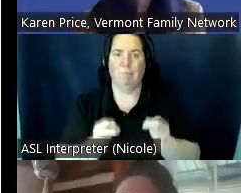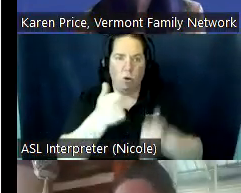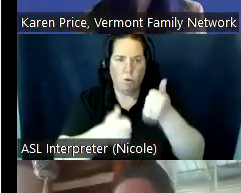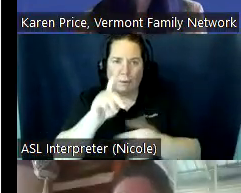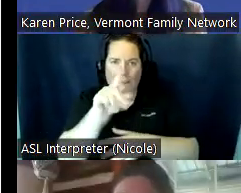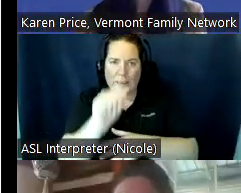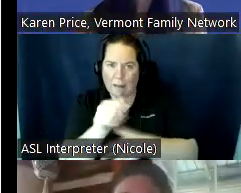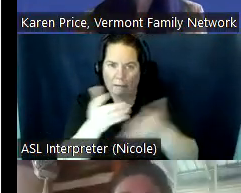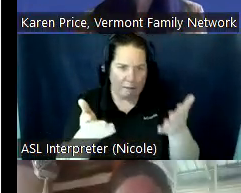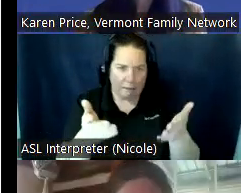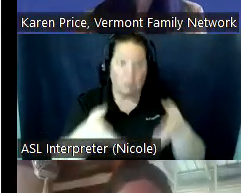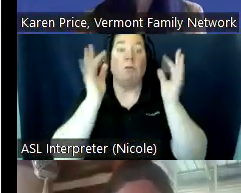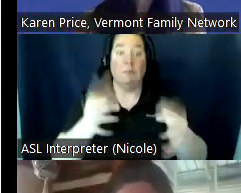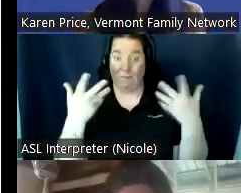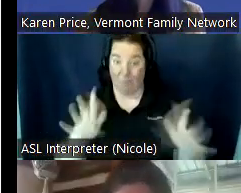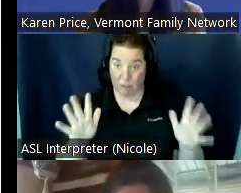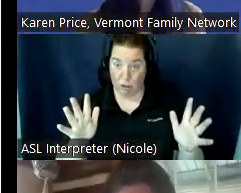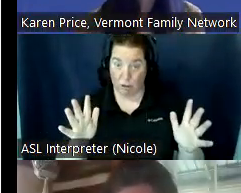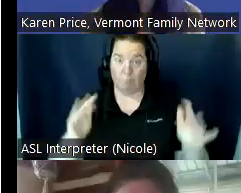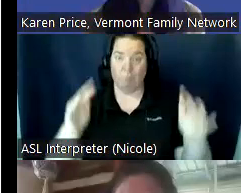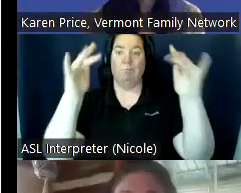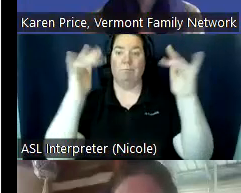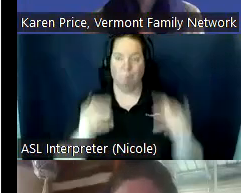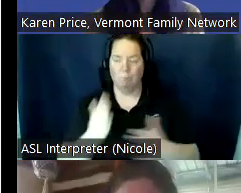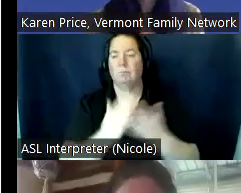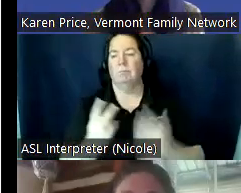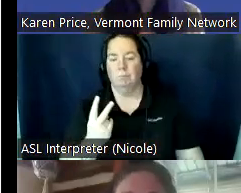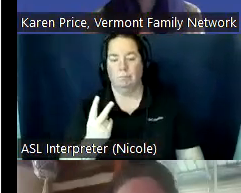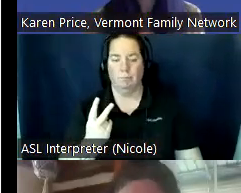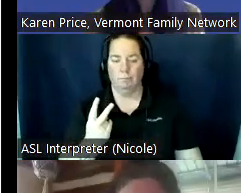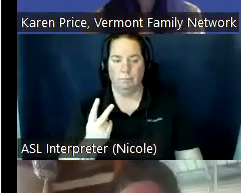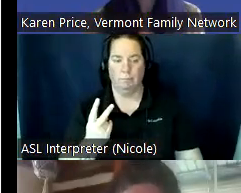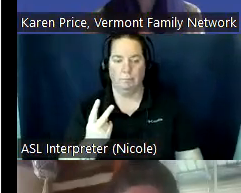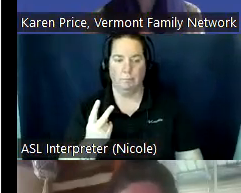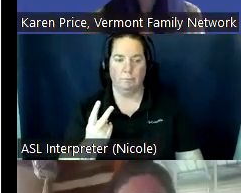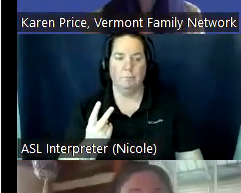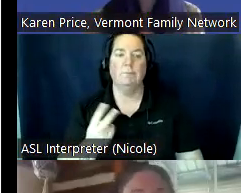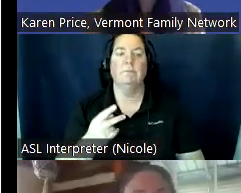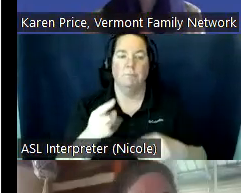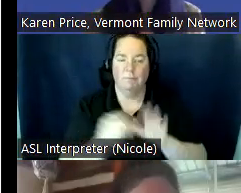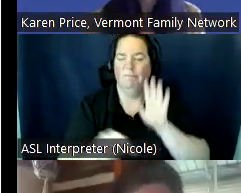determination has been made coming down to Section 2 of Form 2, the adverse effect section. This is